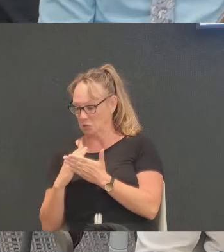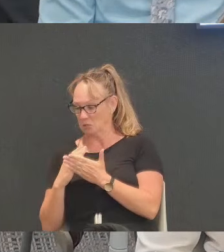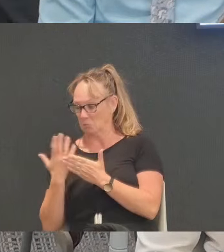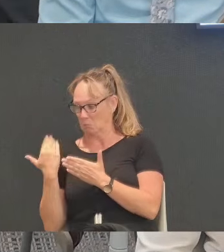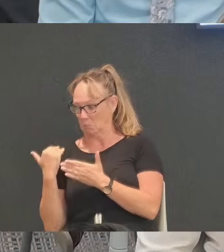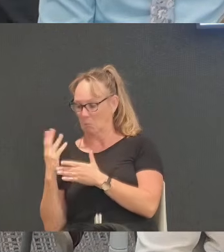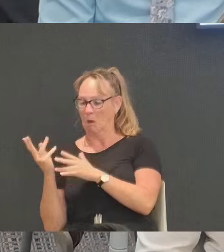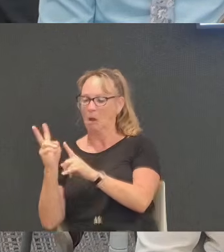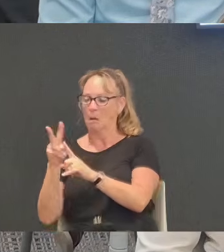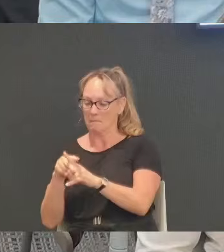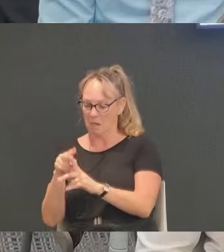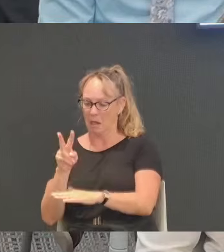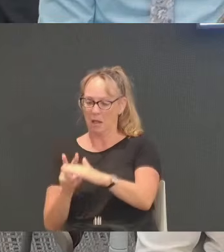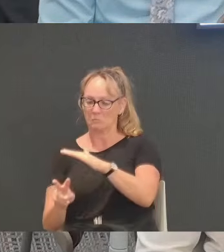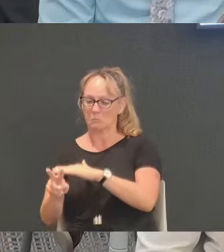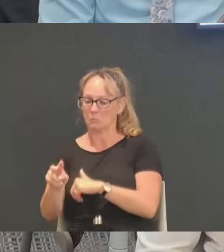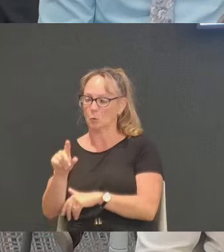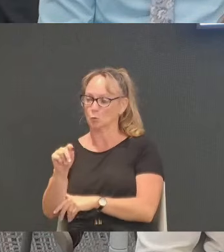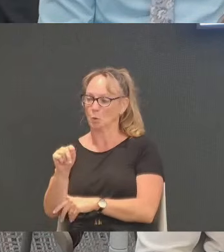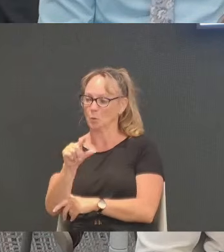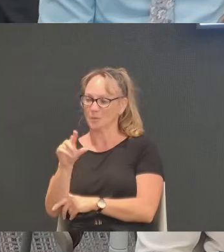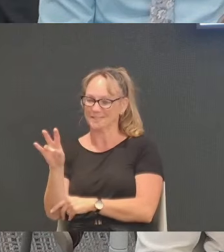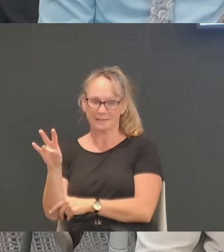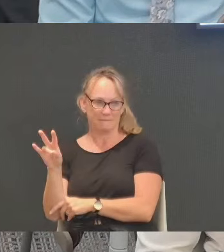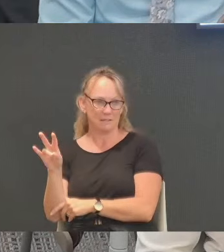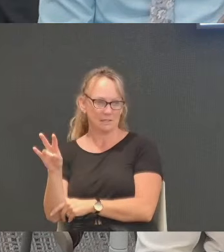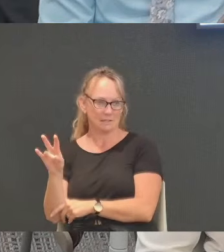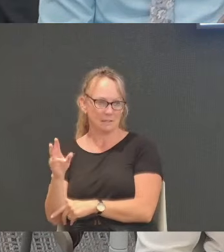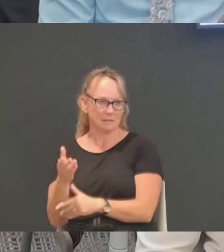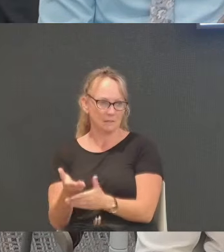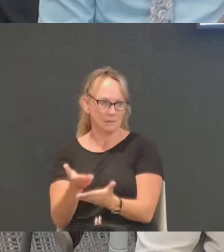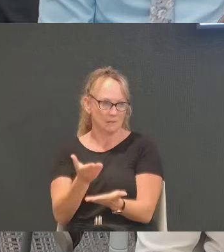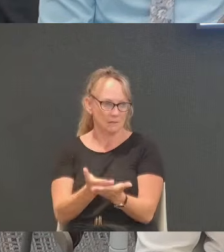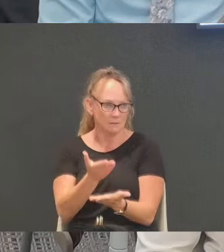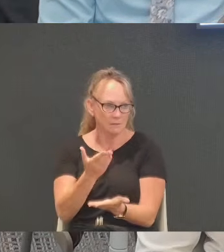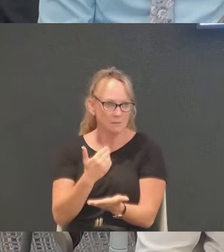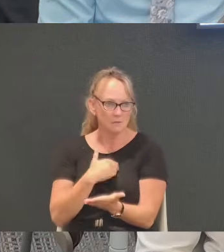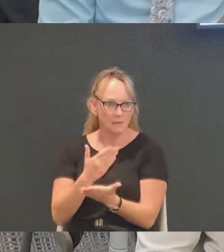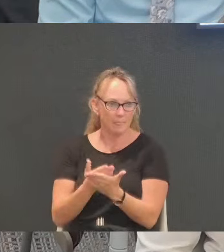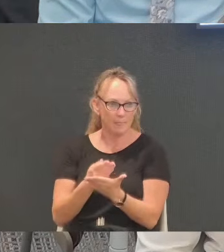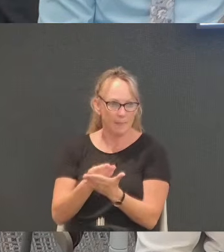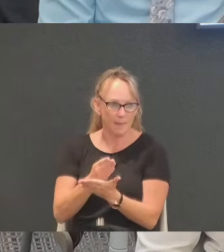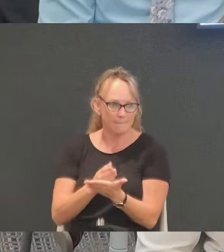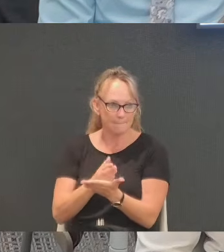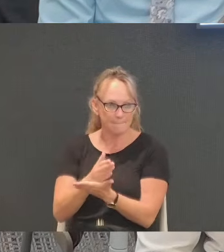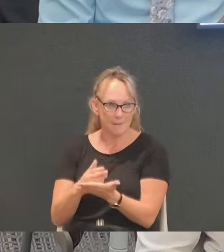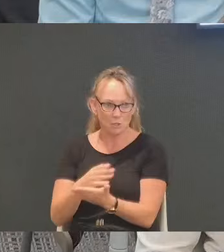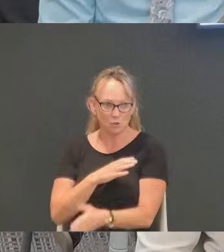and to justify those early estimates to the to the budget Commission. it's an exercise we have